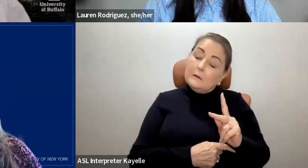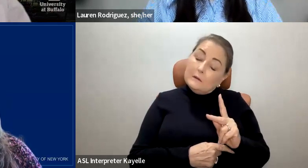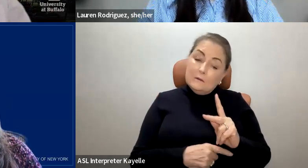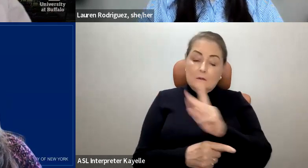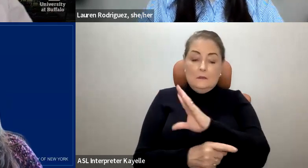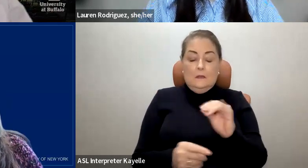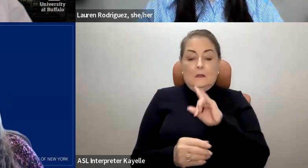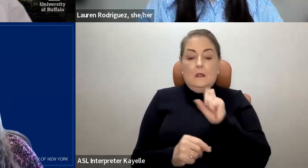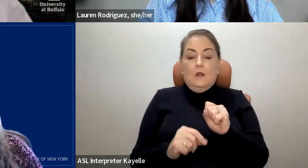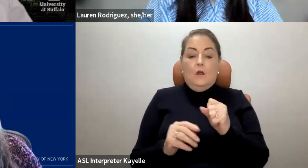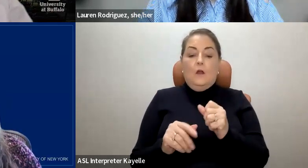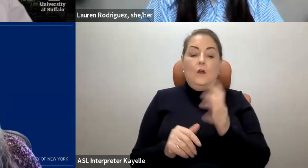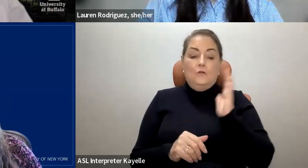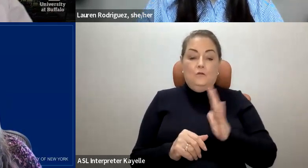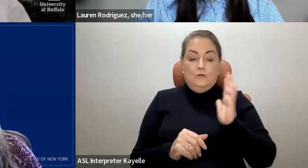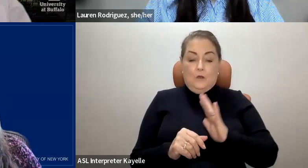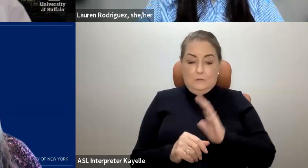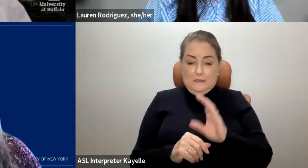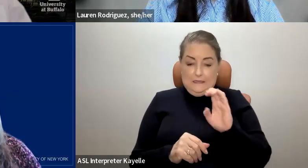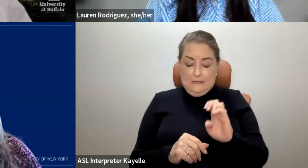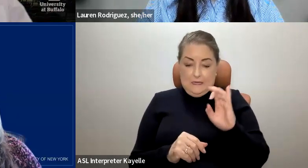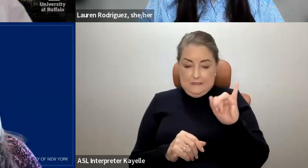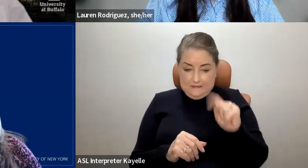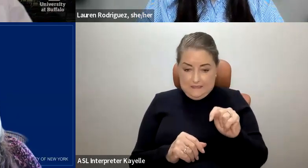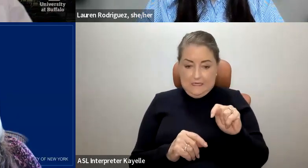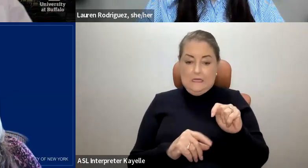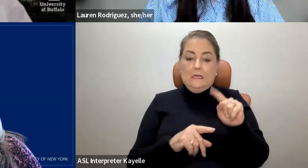Accessibility Officer from the University of Buffalo. And as